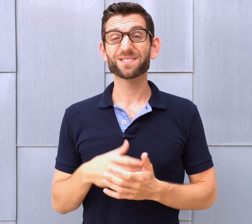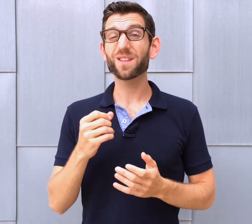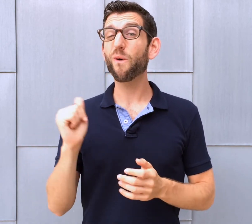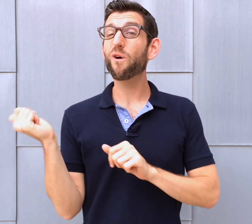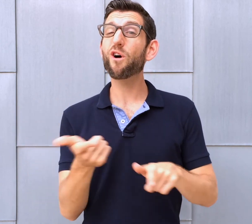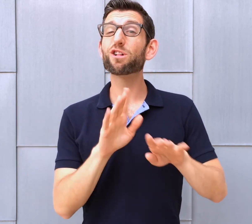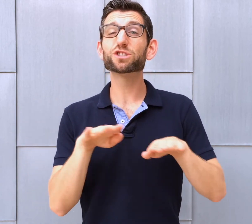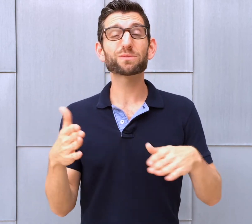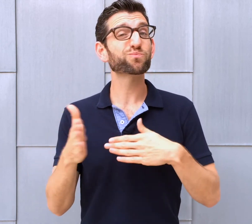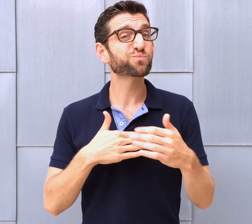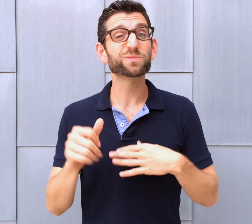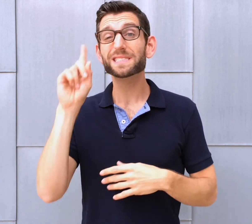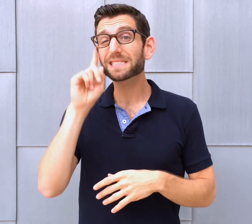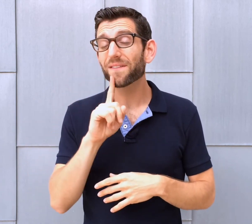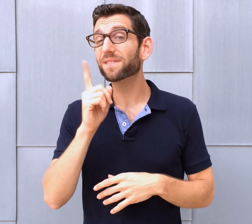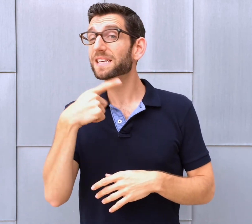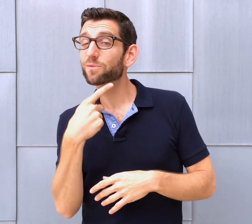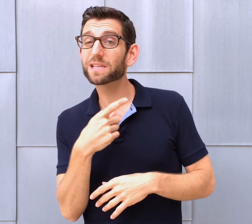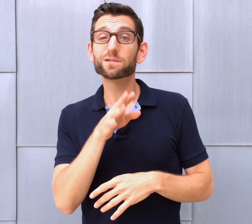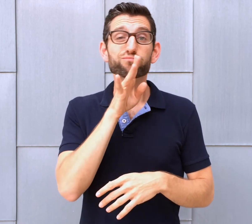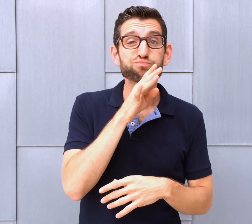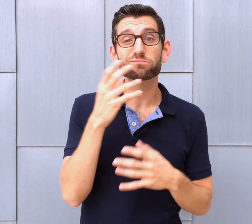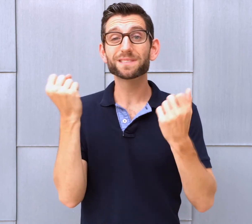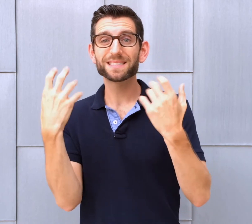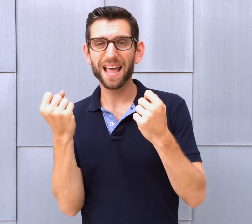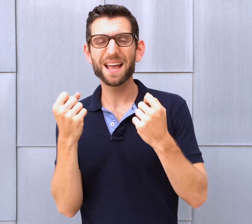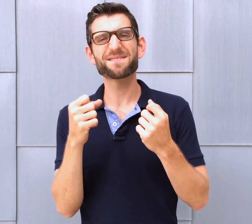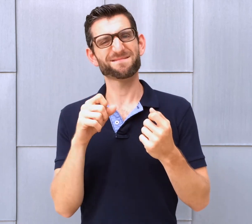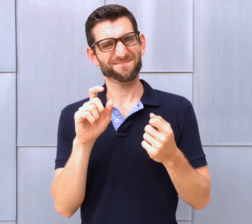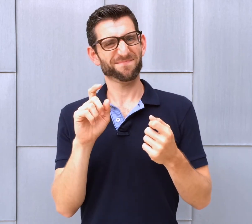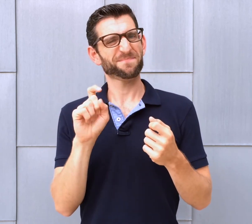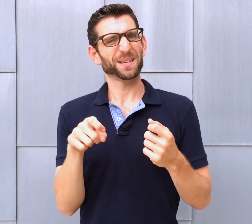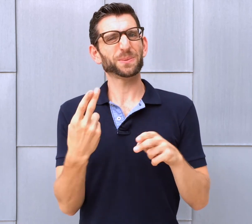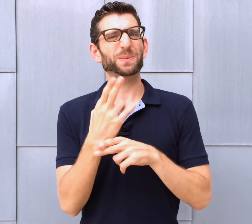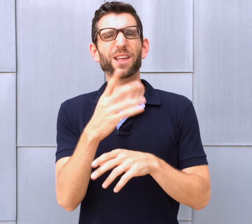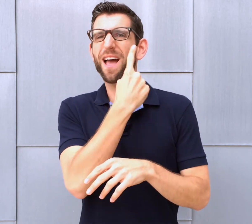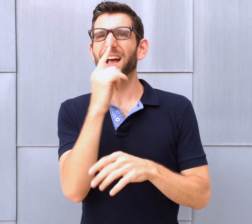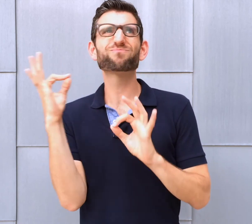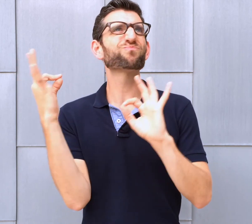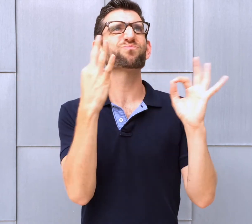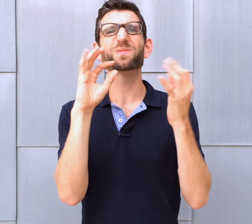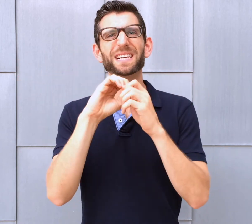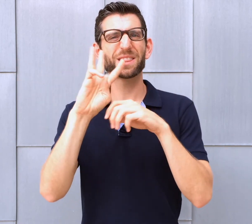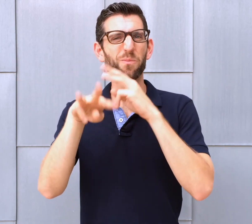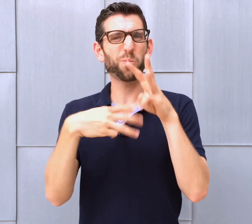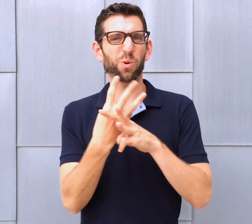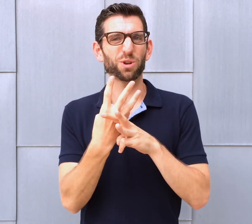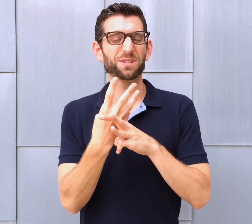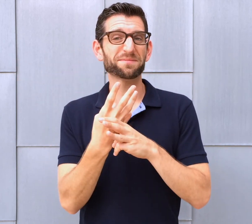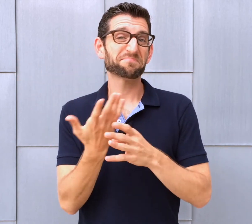So all children, deaf or hearing, speaking or signing, need to use their eyes in the world.